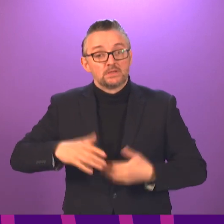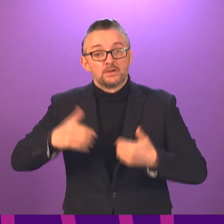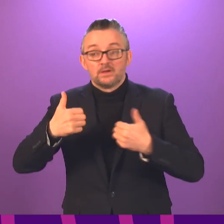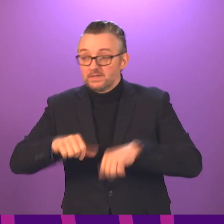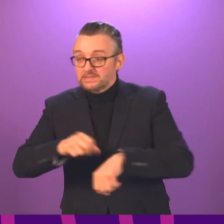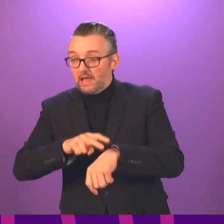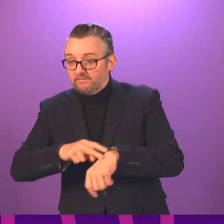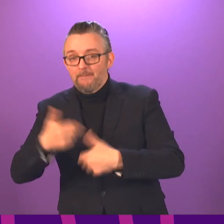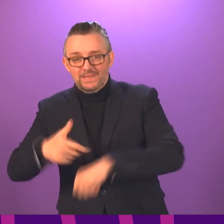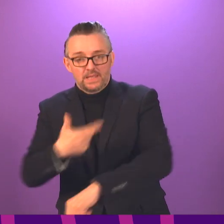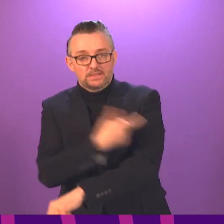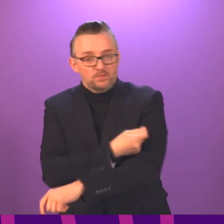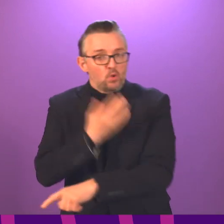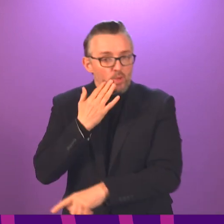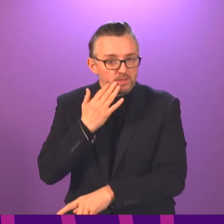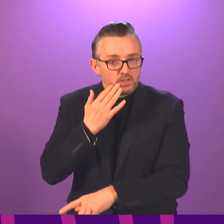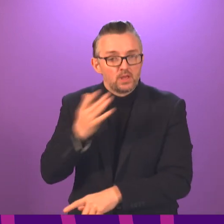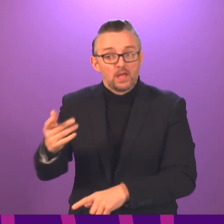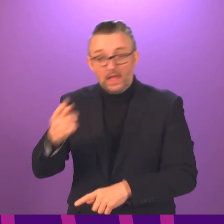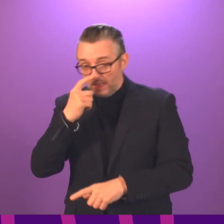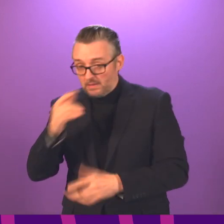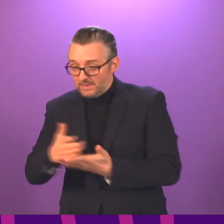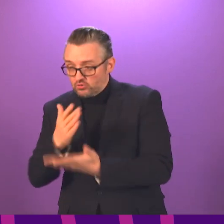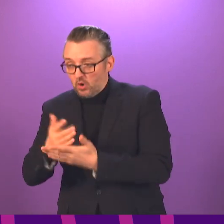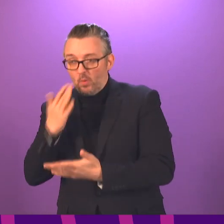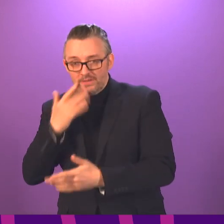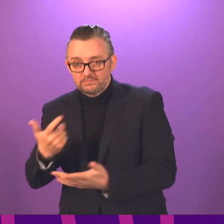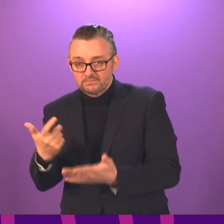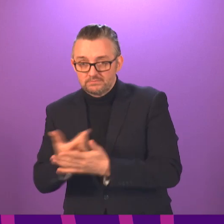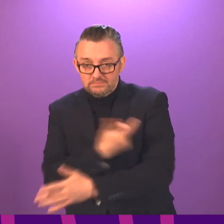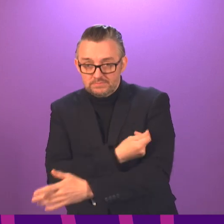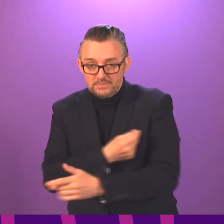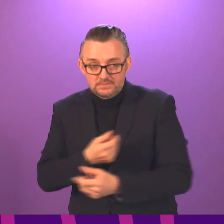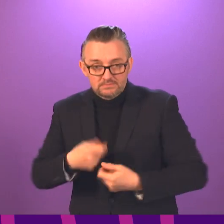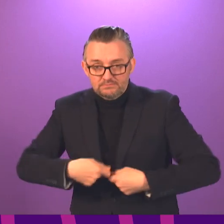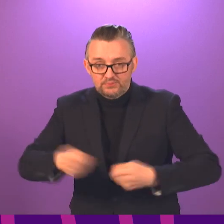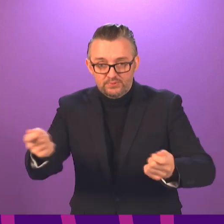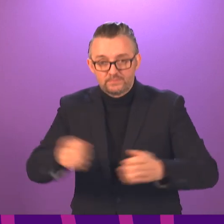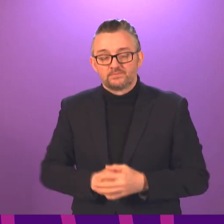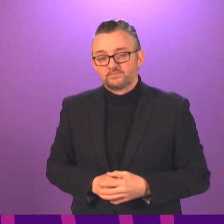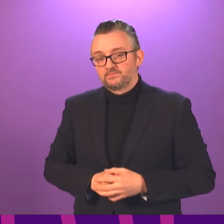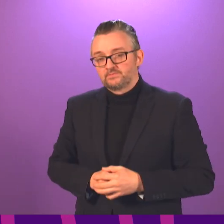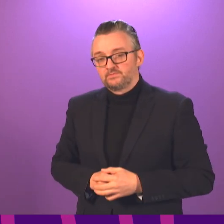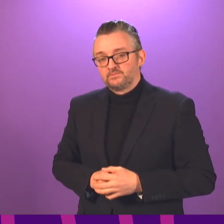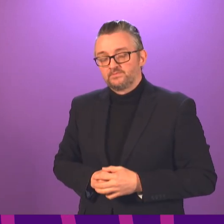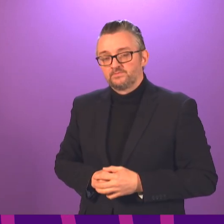take action to ensure that that is delivered? The First Minister: I will certainly look into the claim that